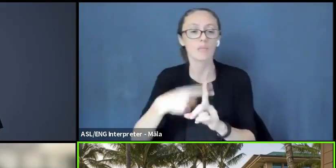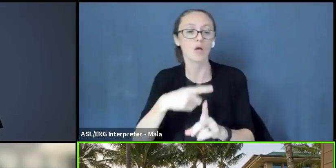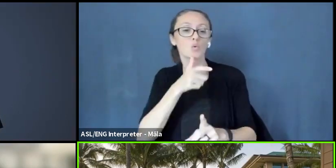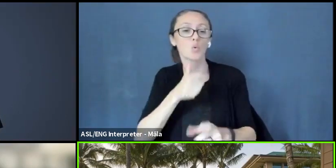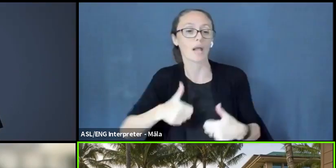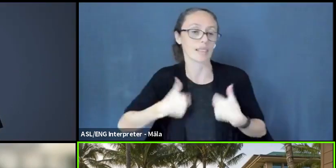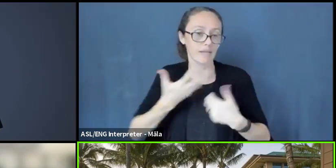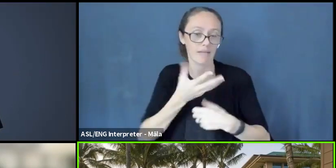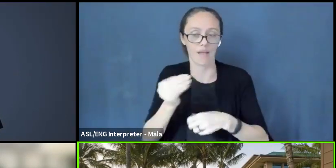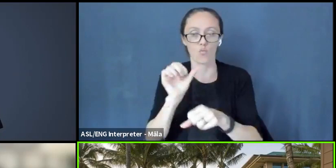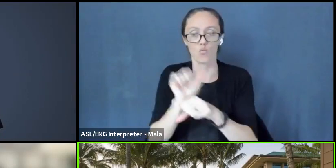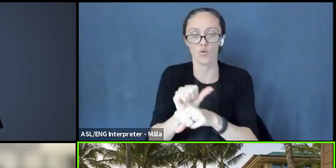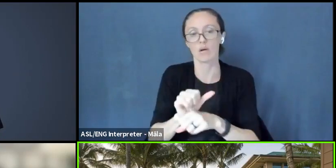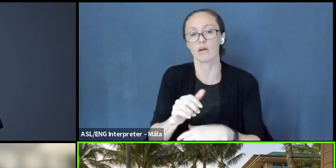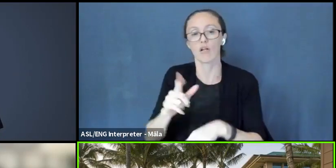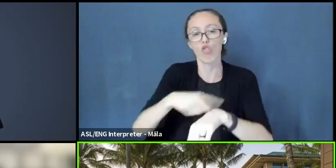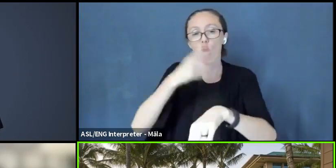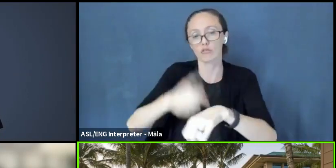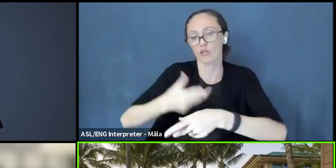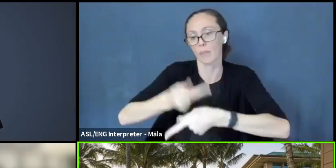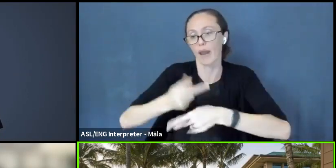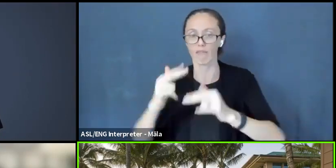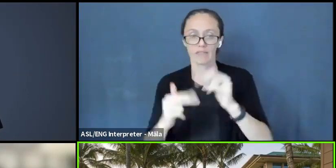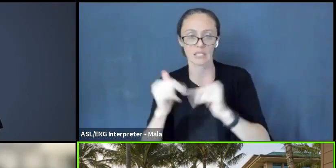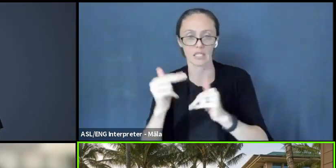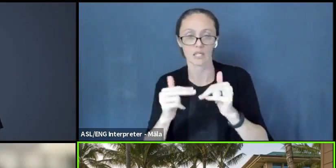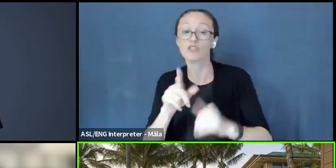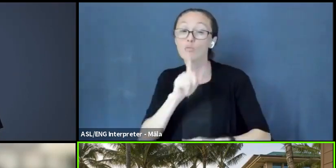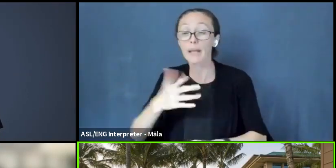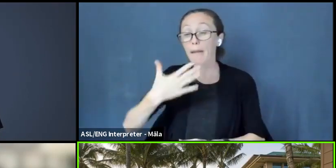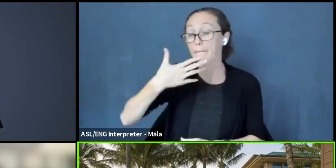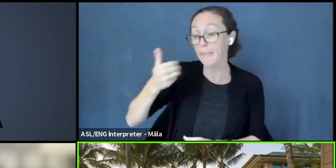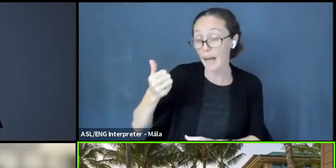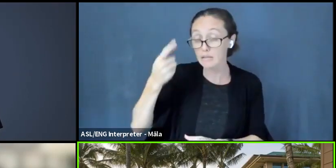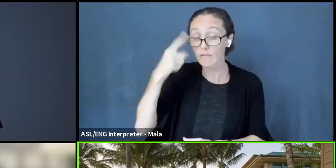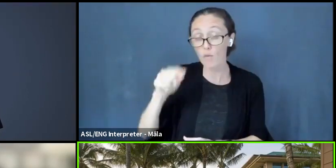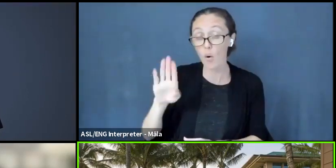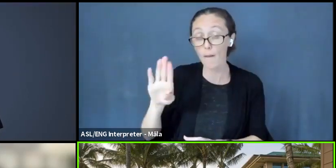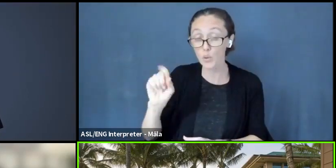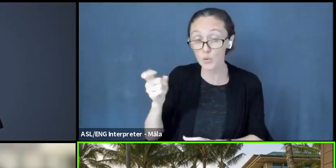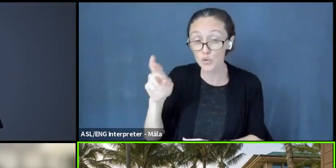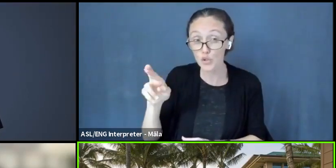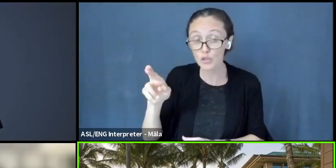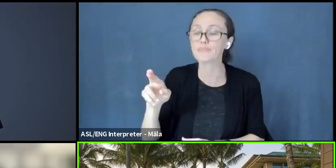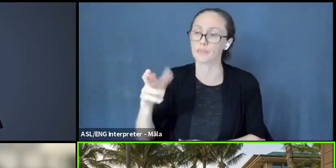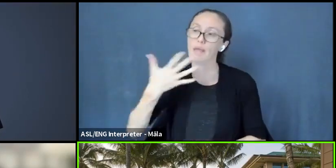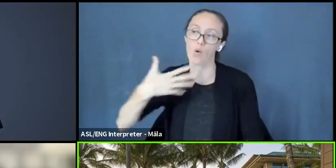Best evidence of the boosters is in the older age range.